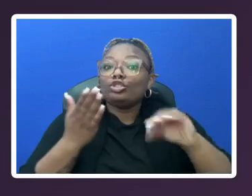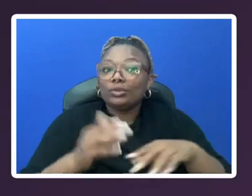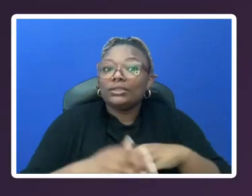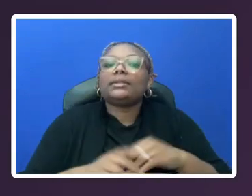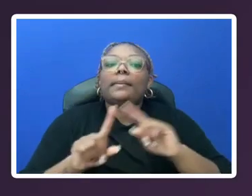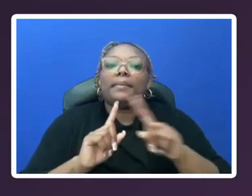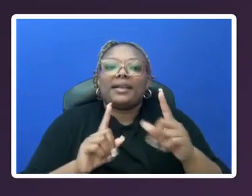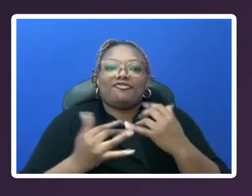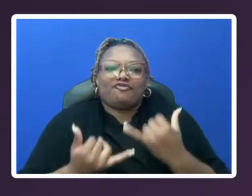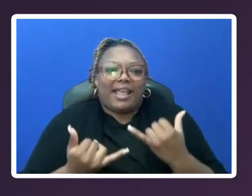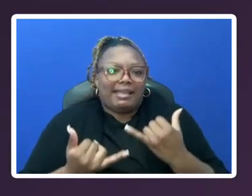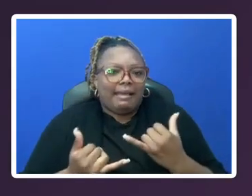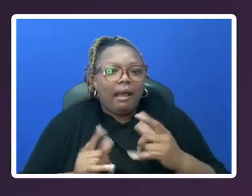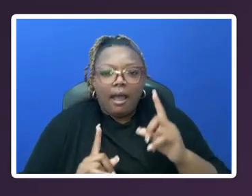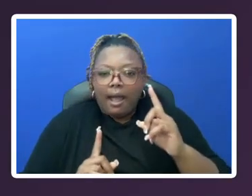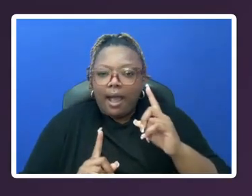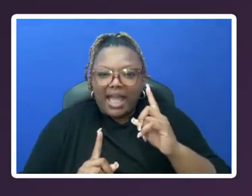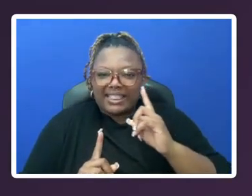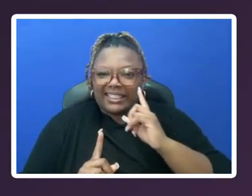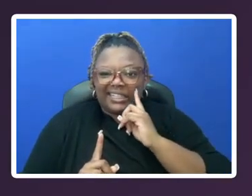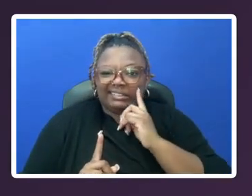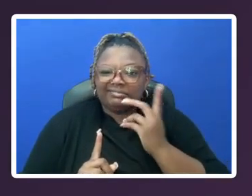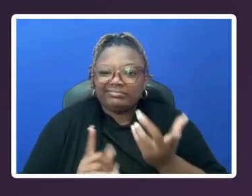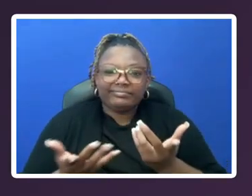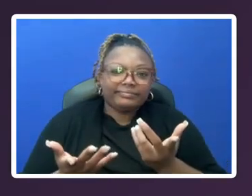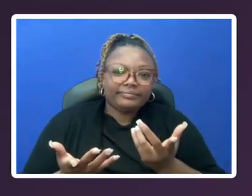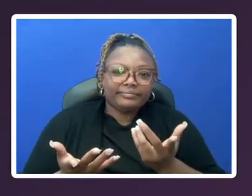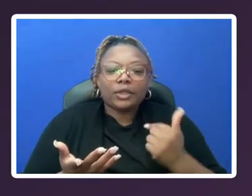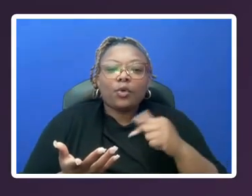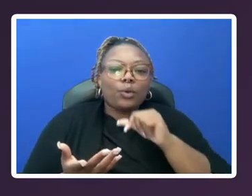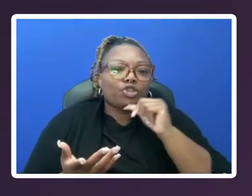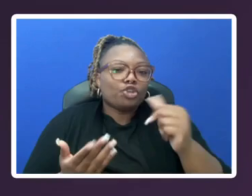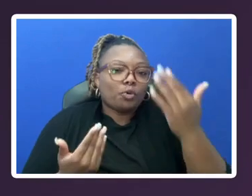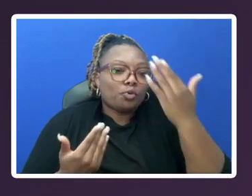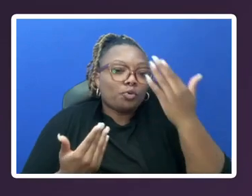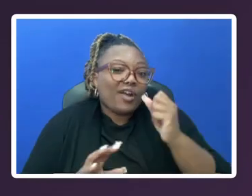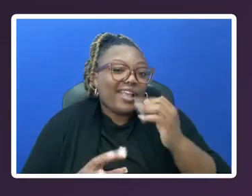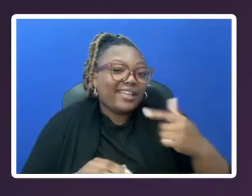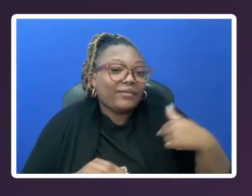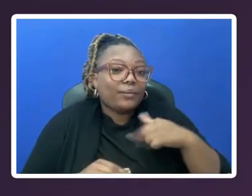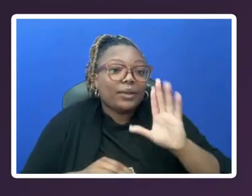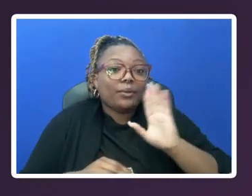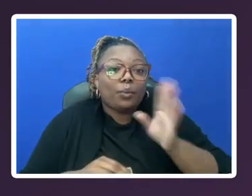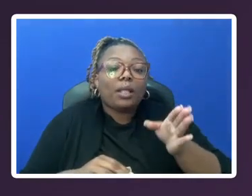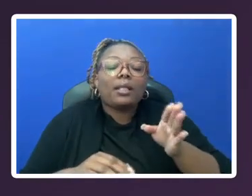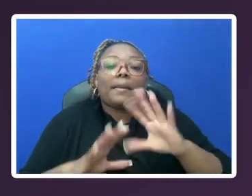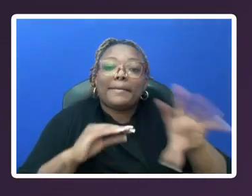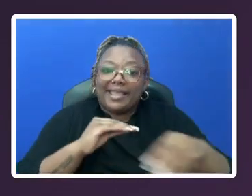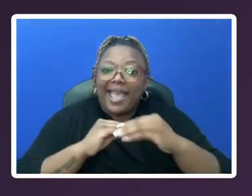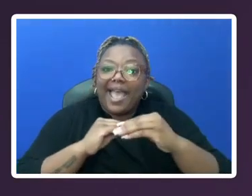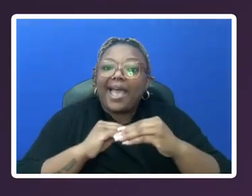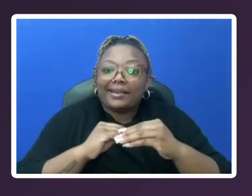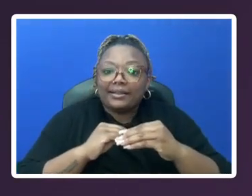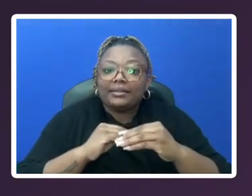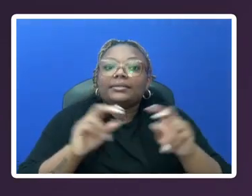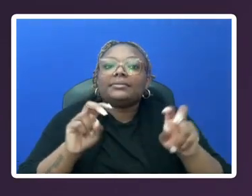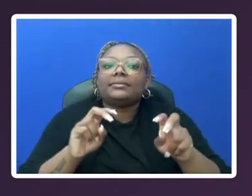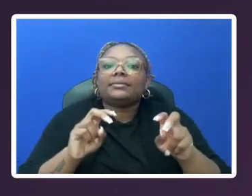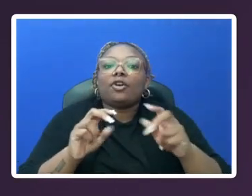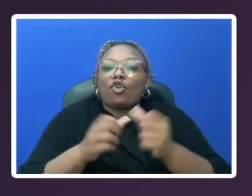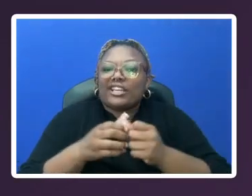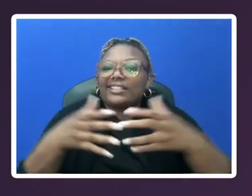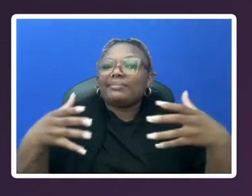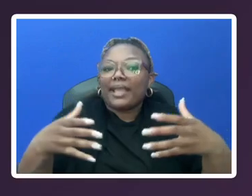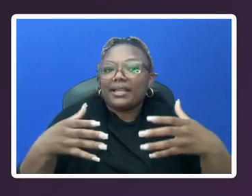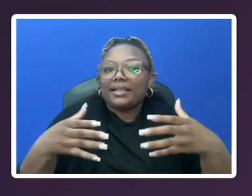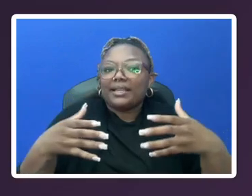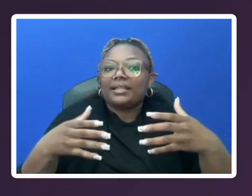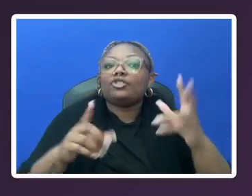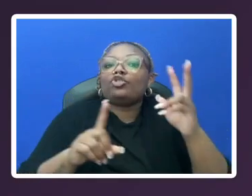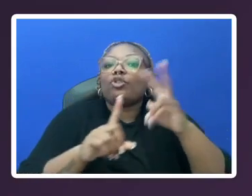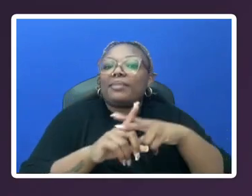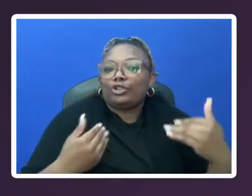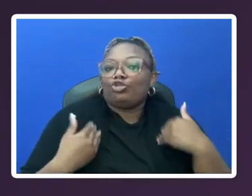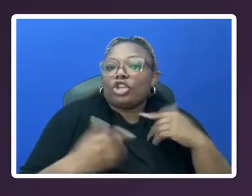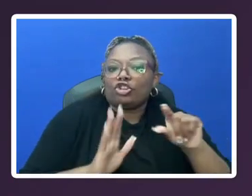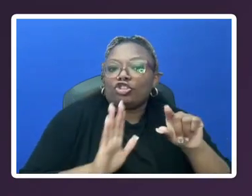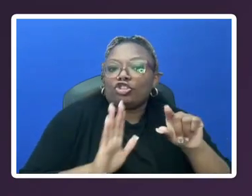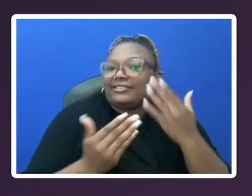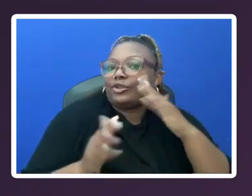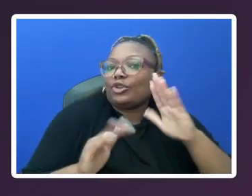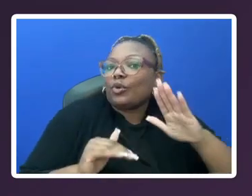we -- yeah, we do not know if we'll be adding or expanding it to younger grades. But we do